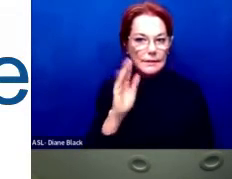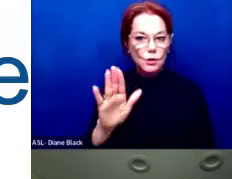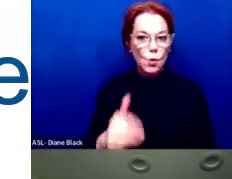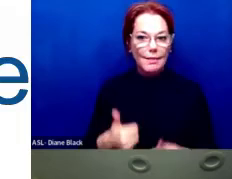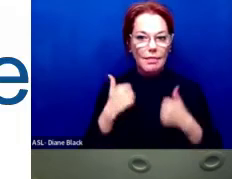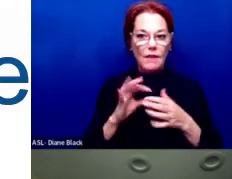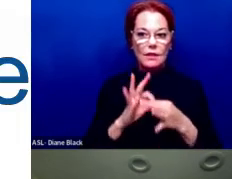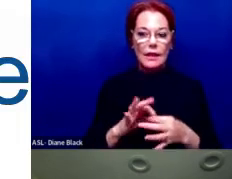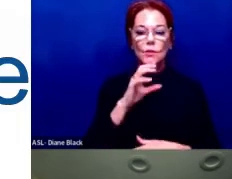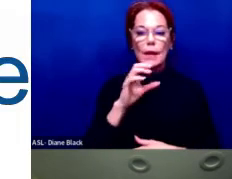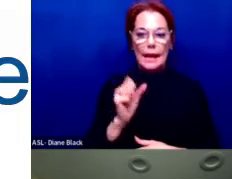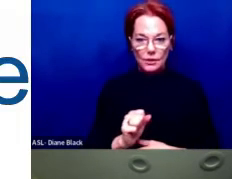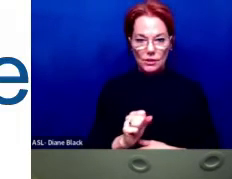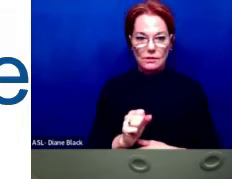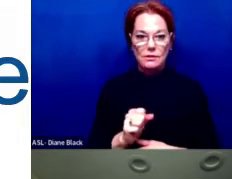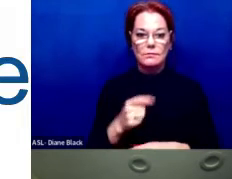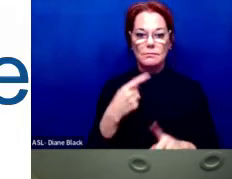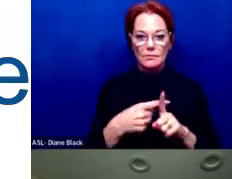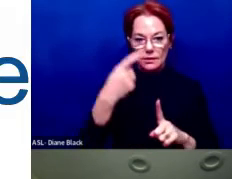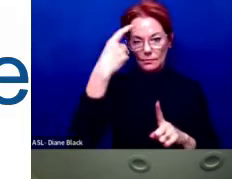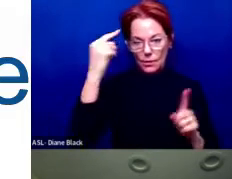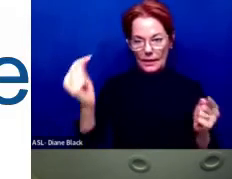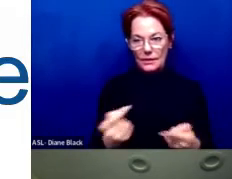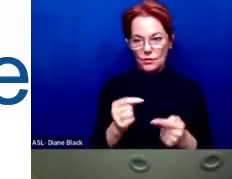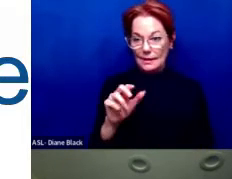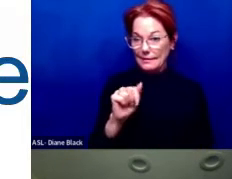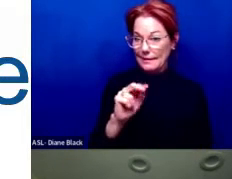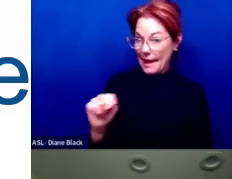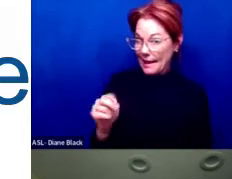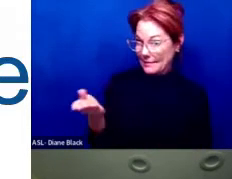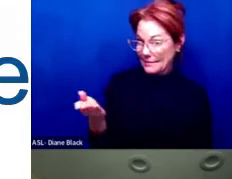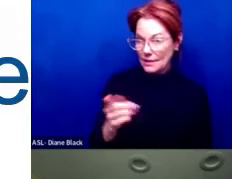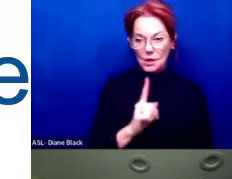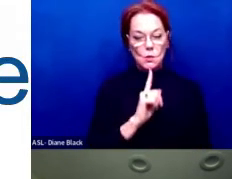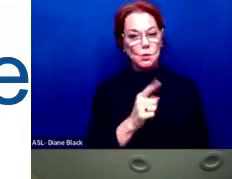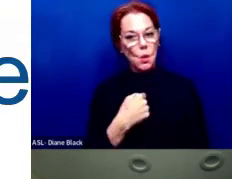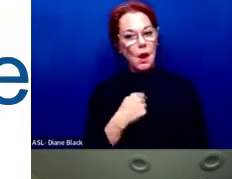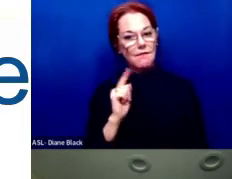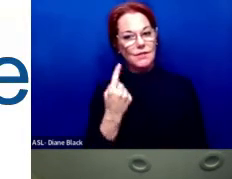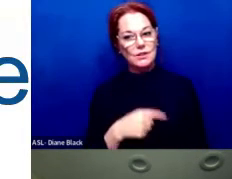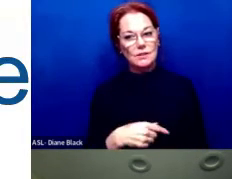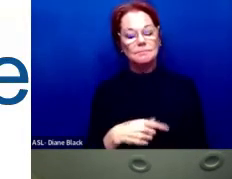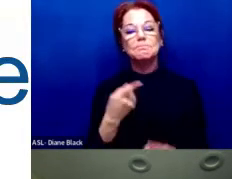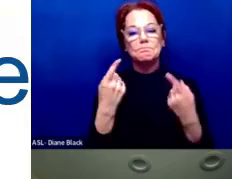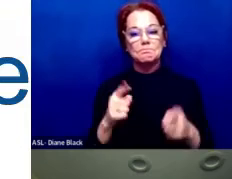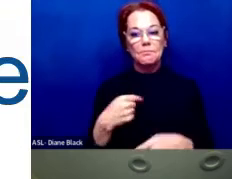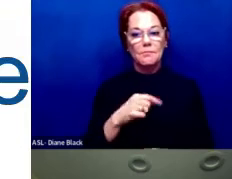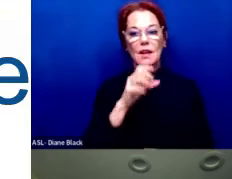brain injury, Ann you want to jump in? Ann Zuccardy: Sure, I can go first. I was 49 years old when I